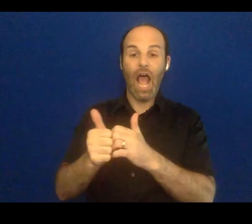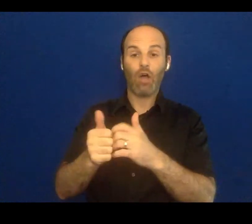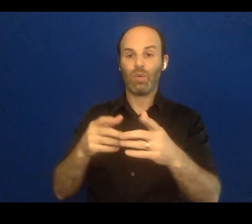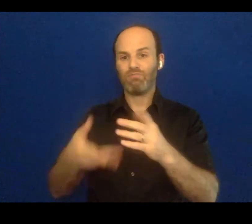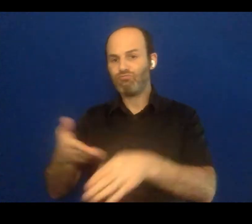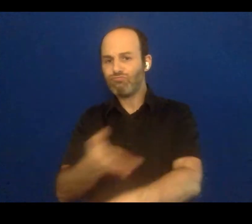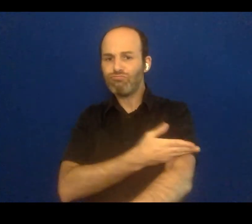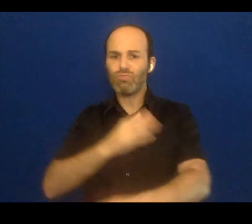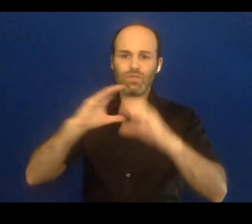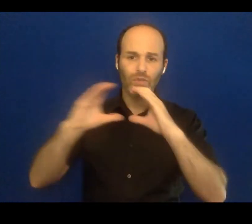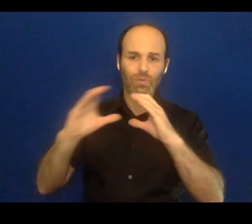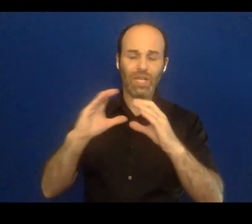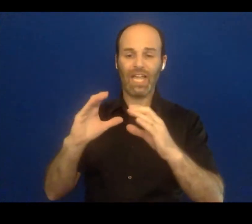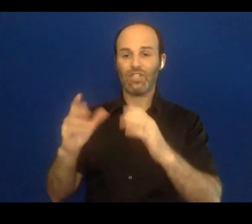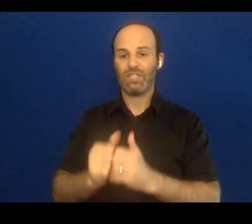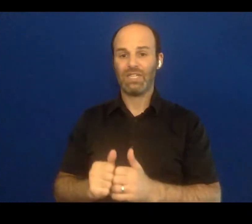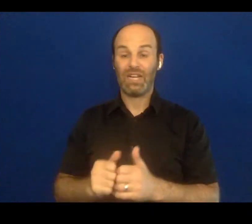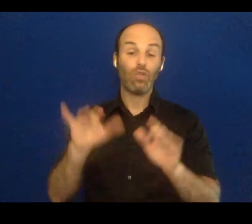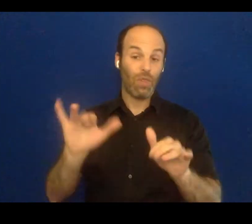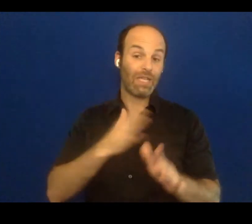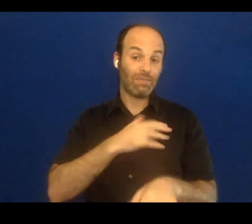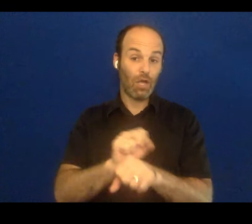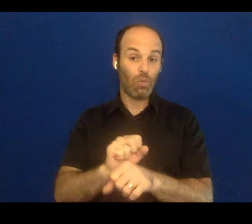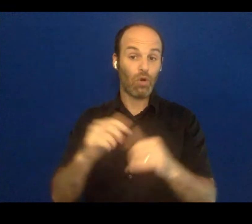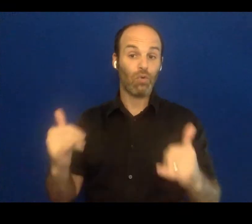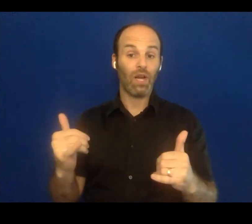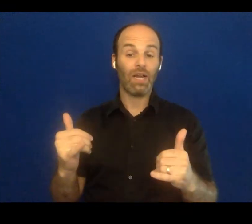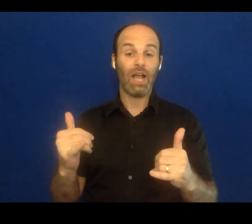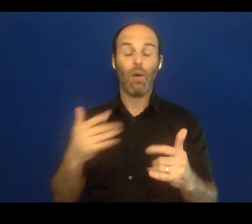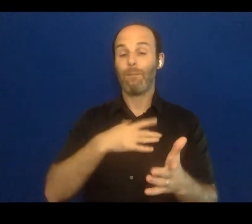MOST OF WHAT I DO IS AT THIS POINT. MY RESEARCH IS ALL AROUND